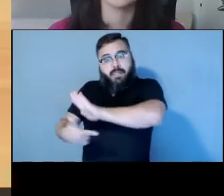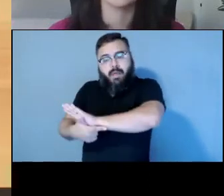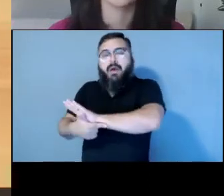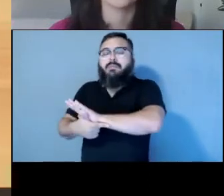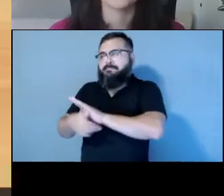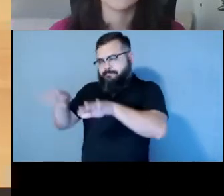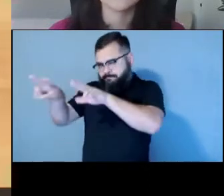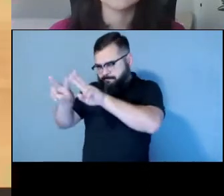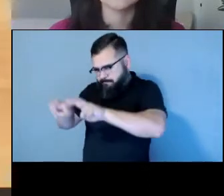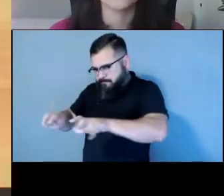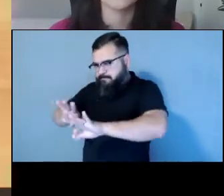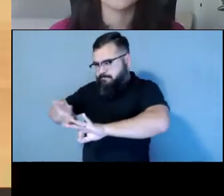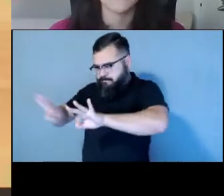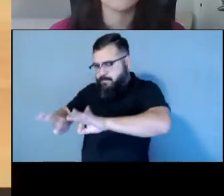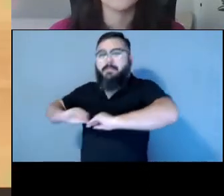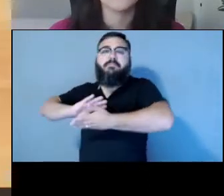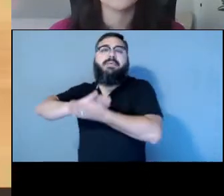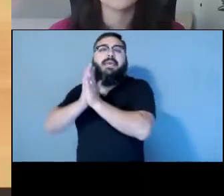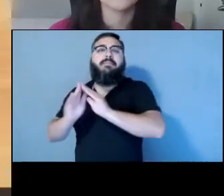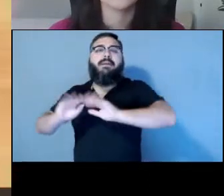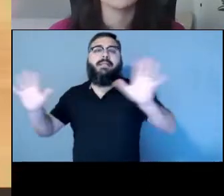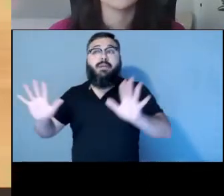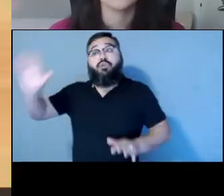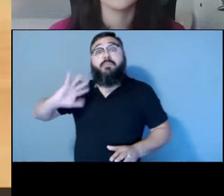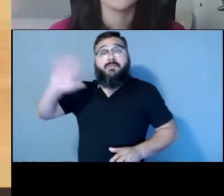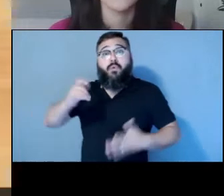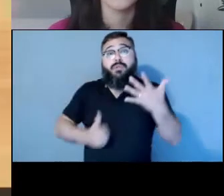And so the Supreme Court cases that had really narrowed the definition of disability